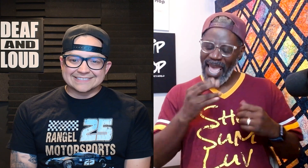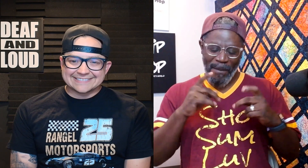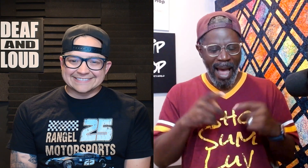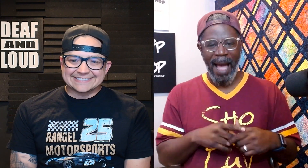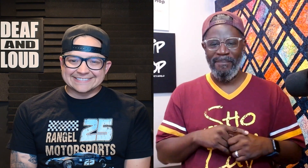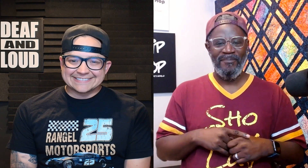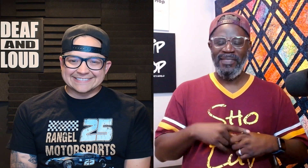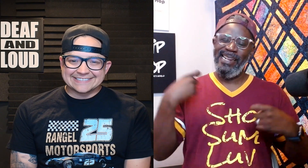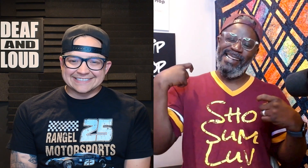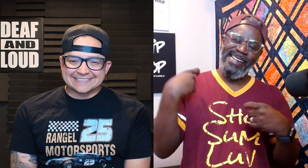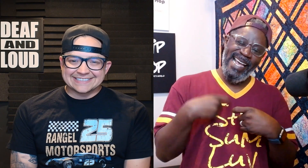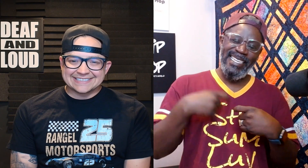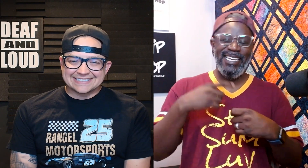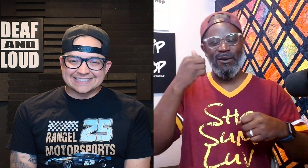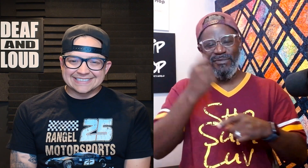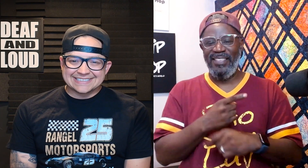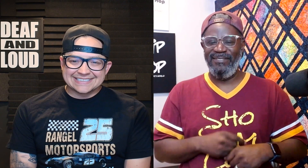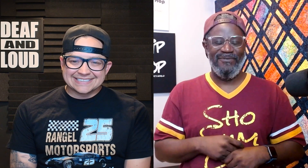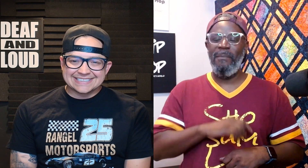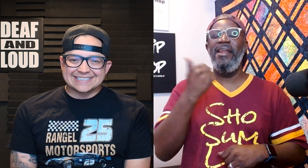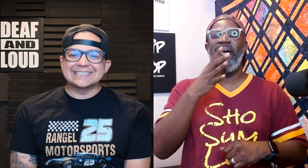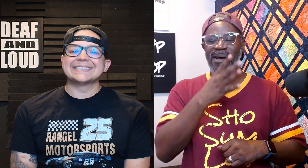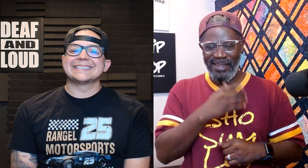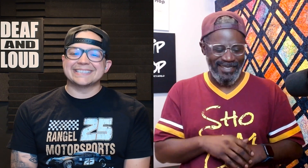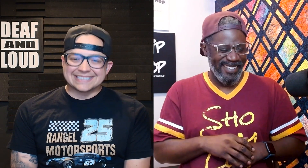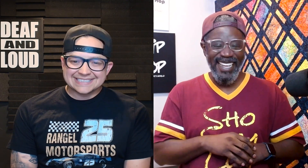Hip hop! Latino brother from another mother.